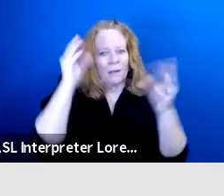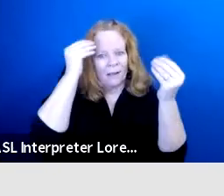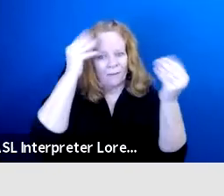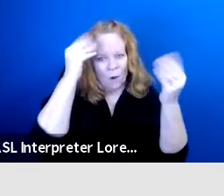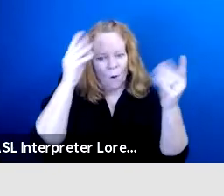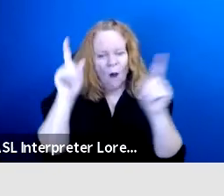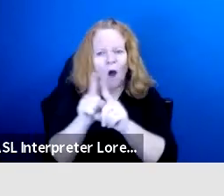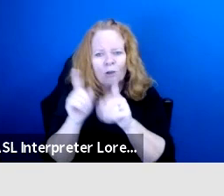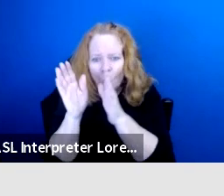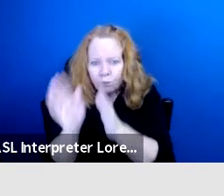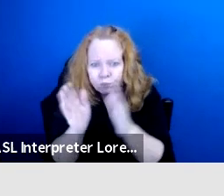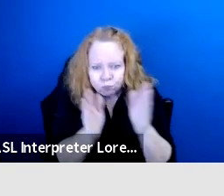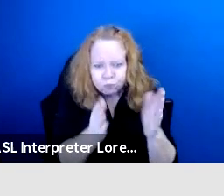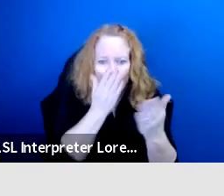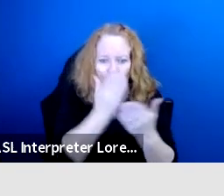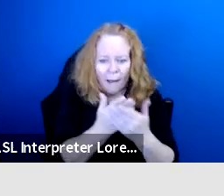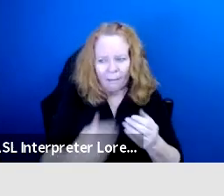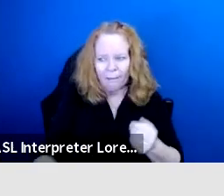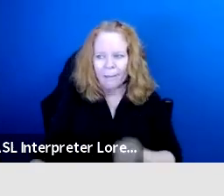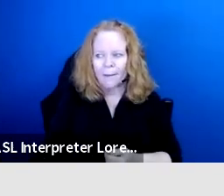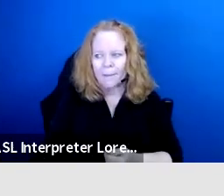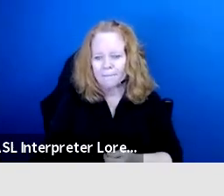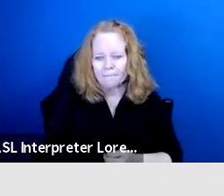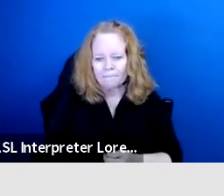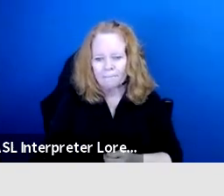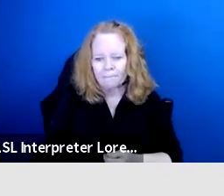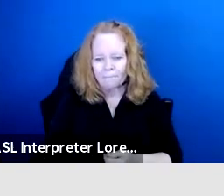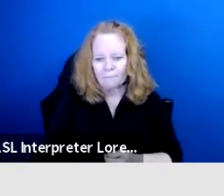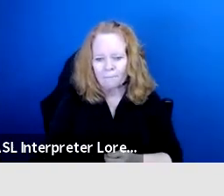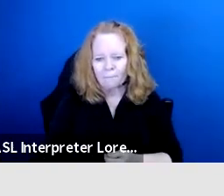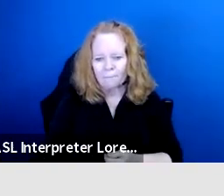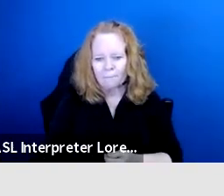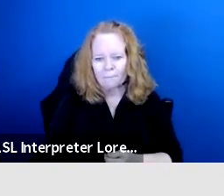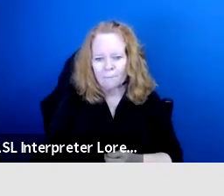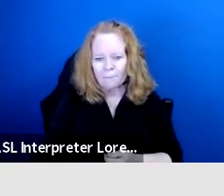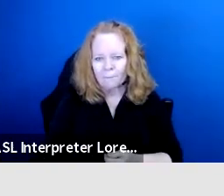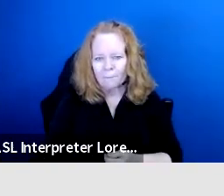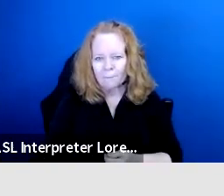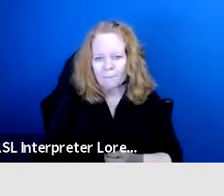well for everybody on the back end you're going to need people who are going to be either coding